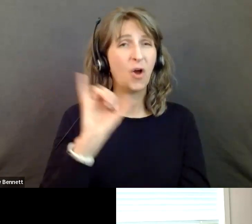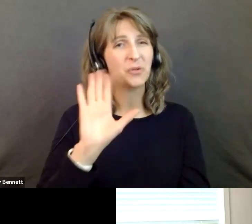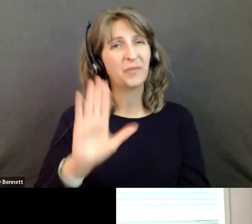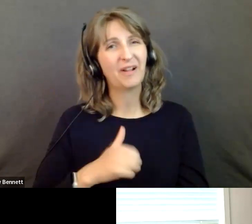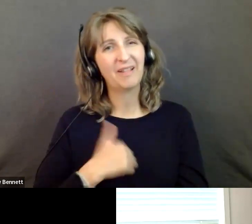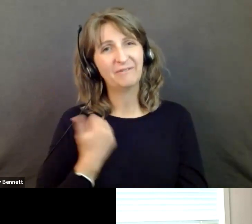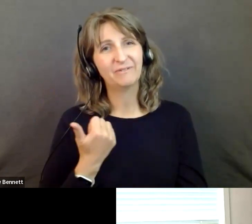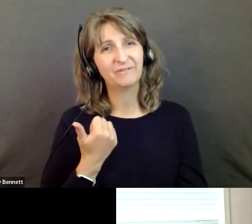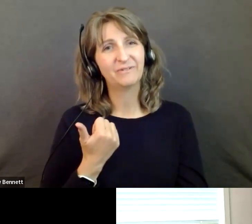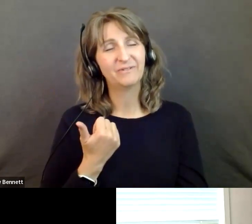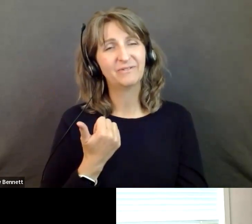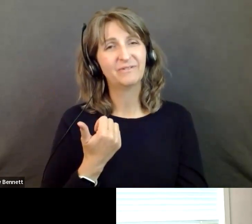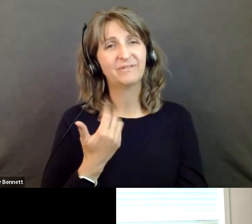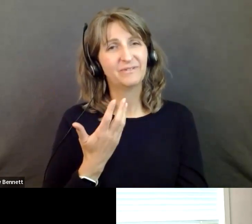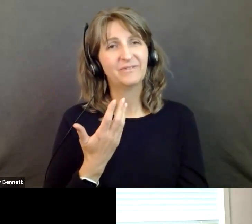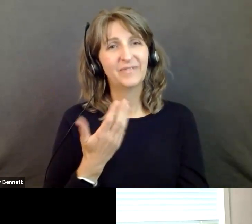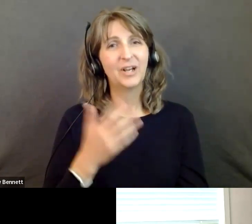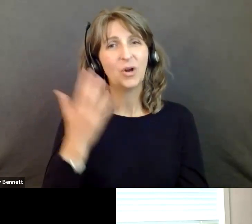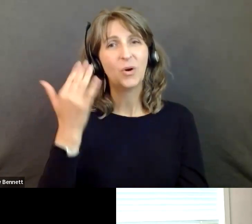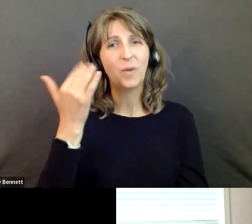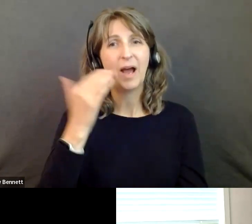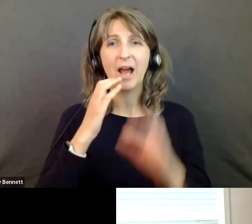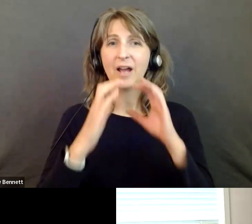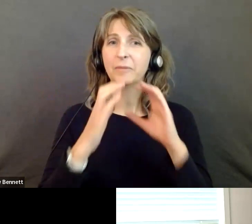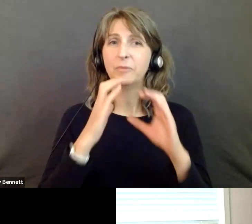That's such an impediment. So. Thank you for that point, Jim.